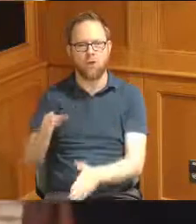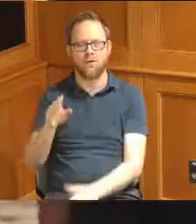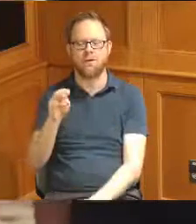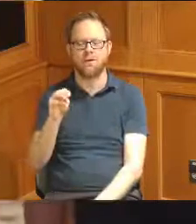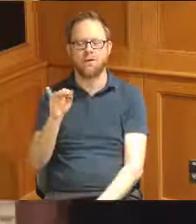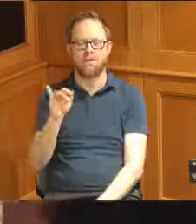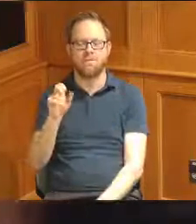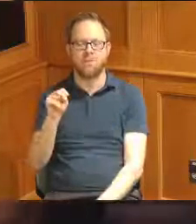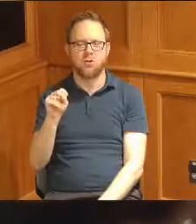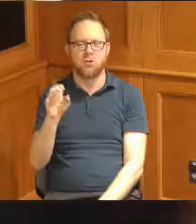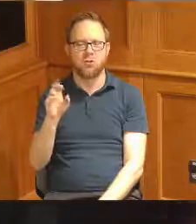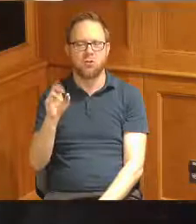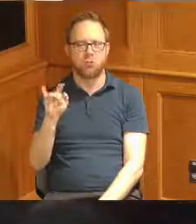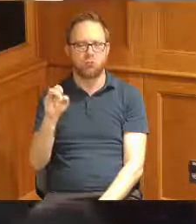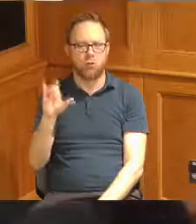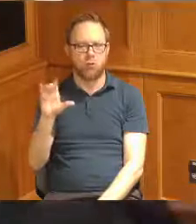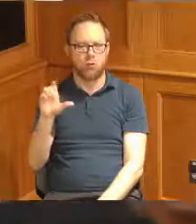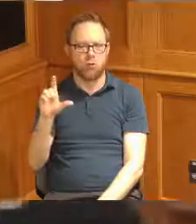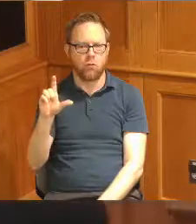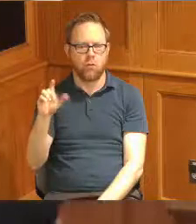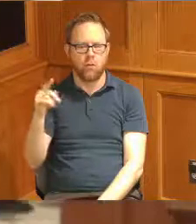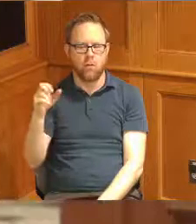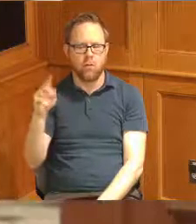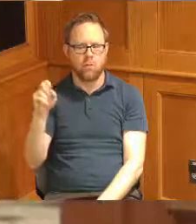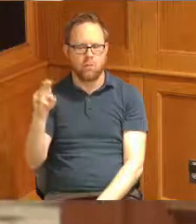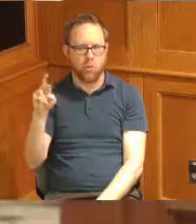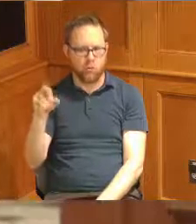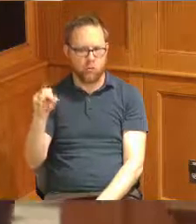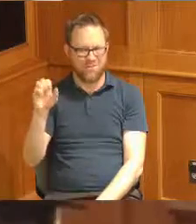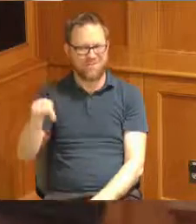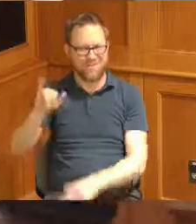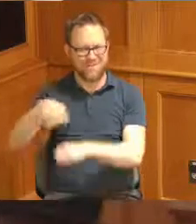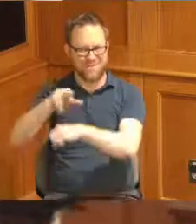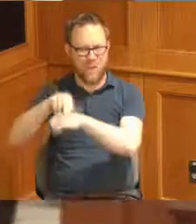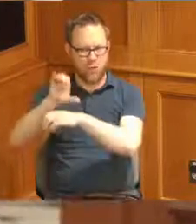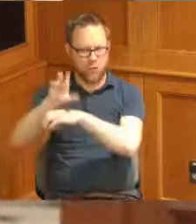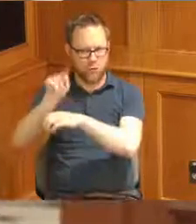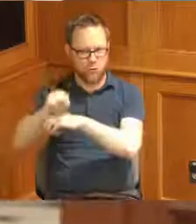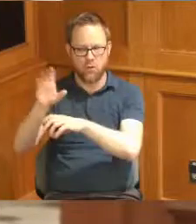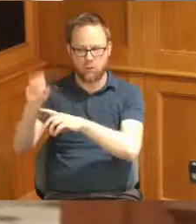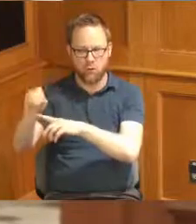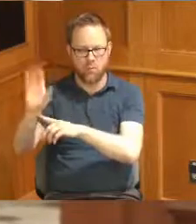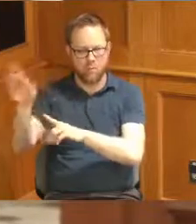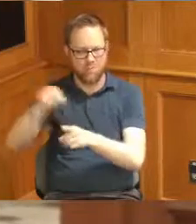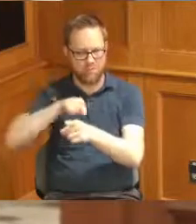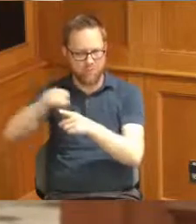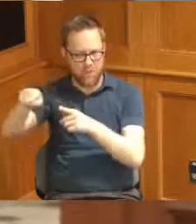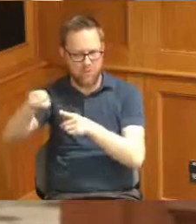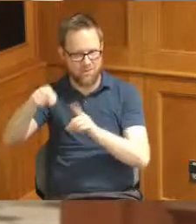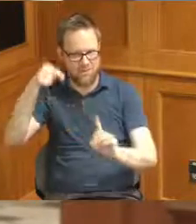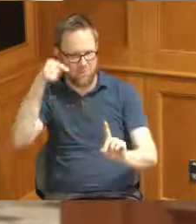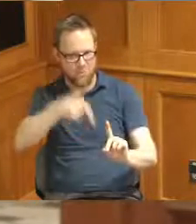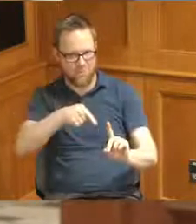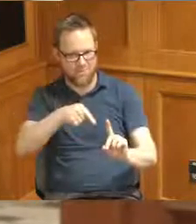which is a nationally renowned consulting firm who specializes in in these digital Solutions and the